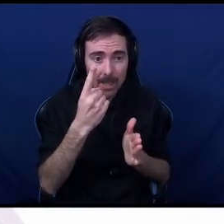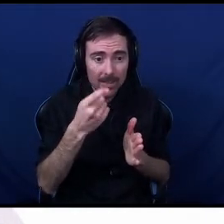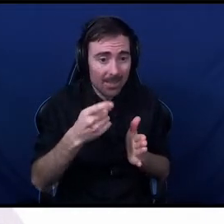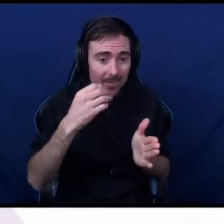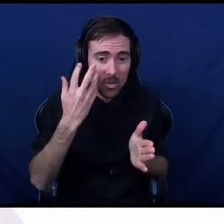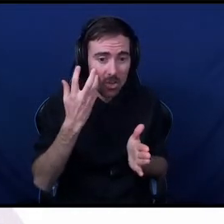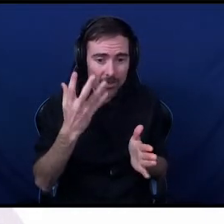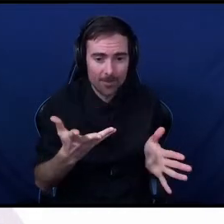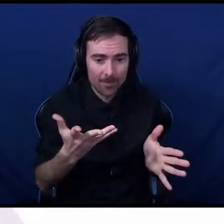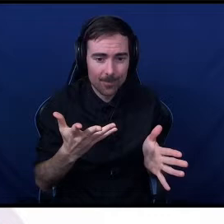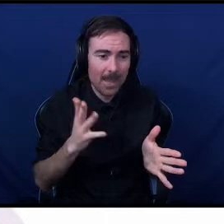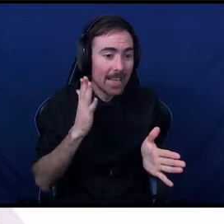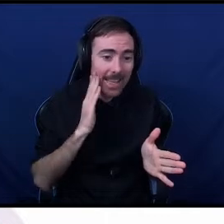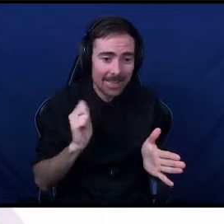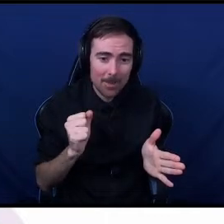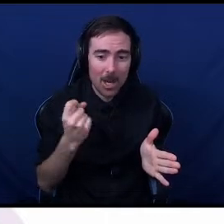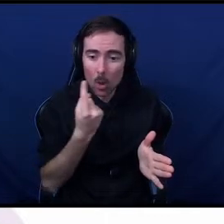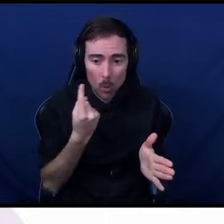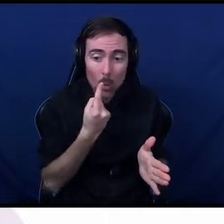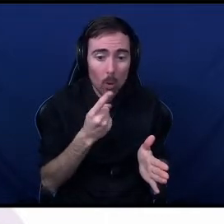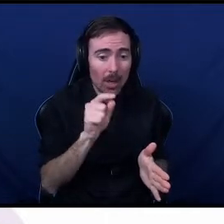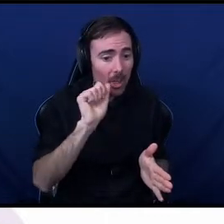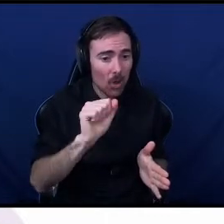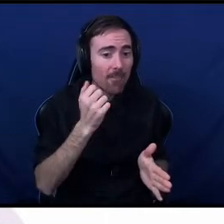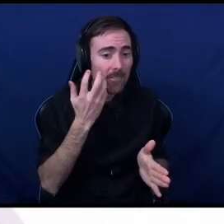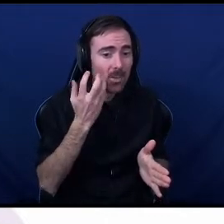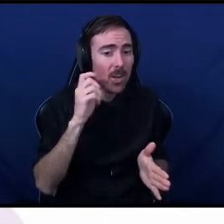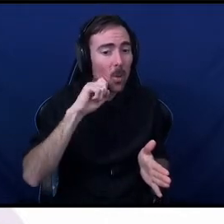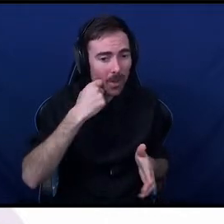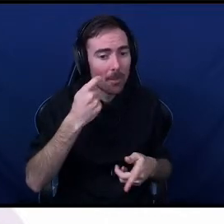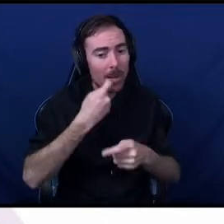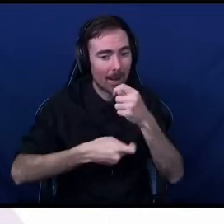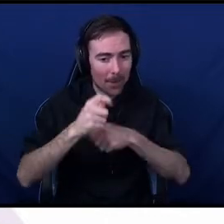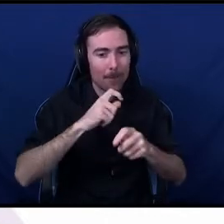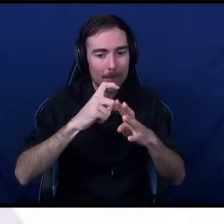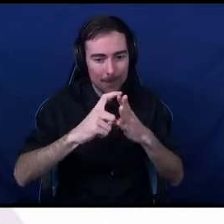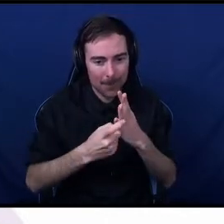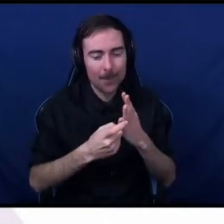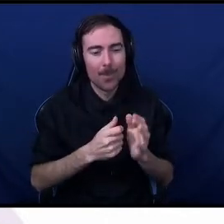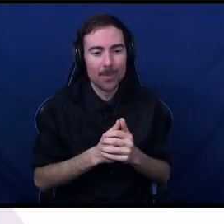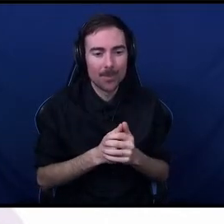Right? The day that you start to slow down, the day that it gets more